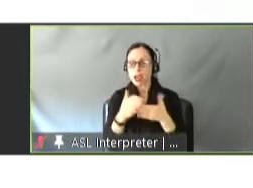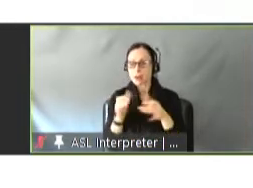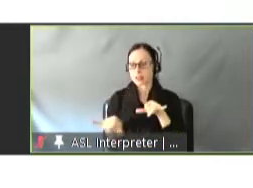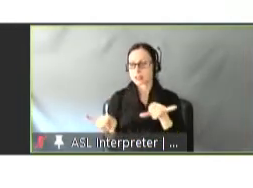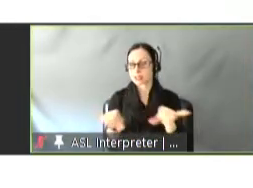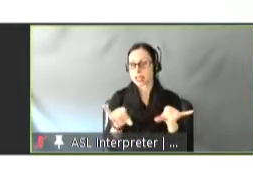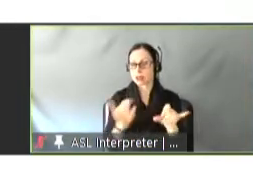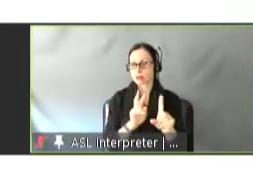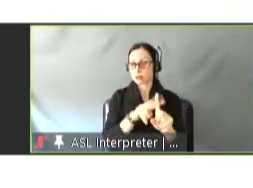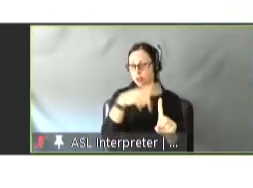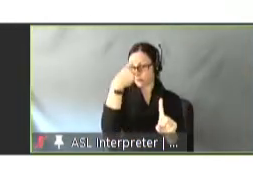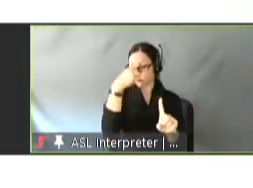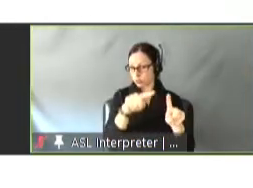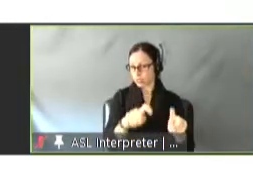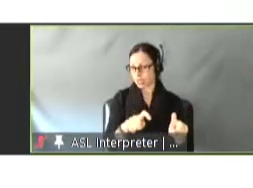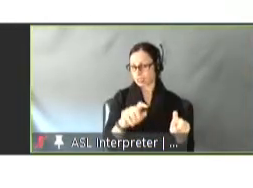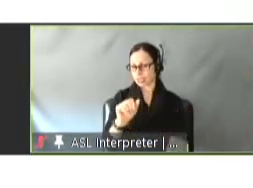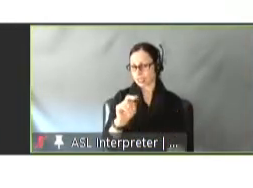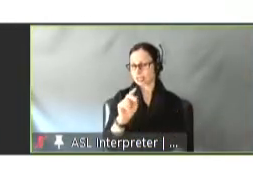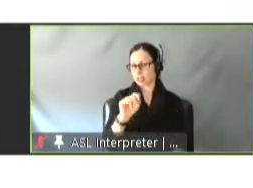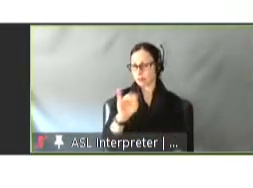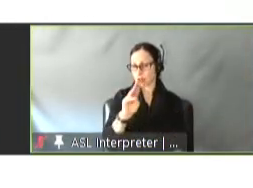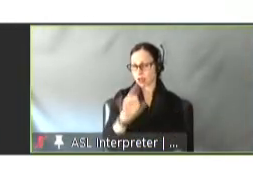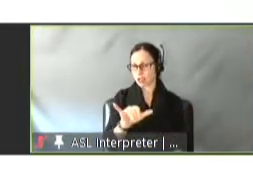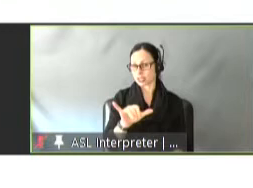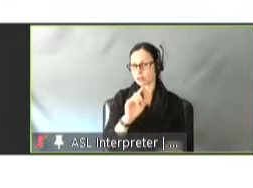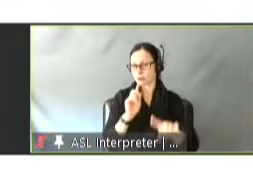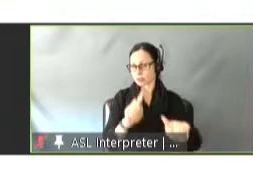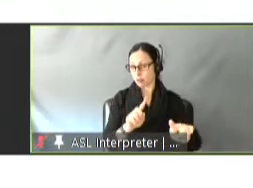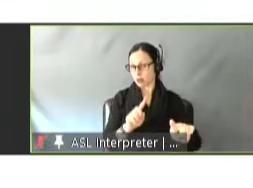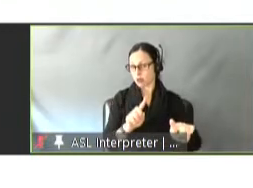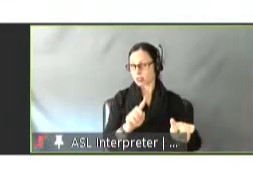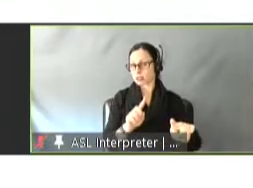testing these antibody responses, particularly as we think about them, the international unit